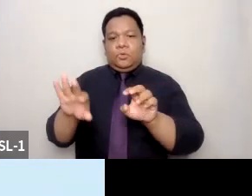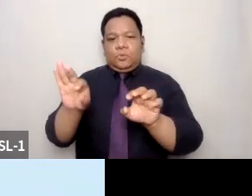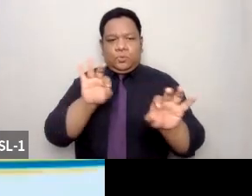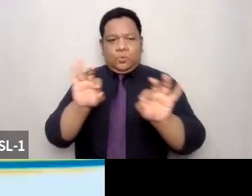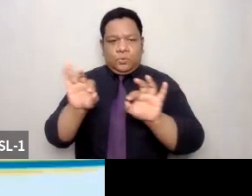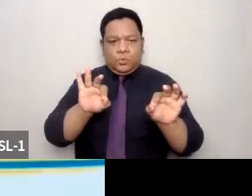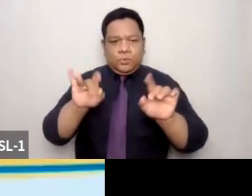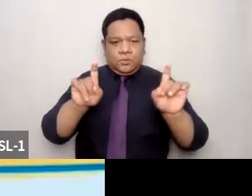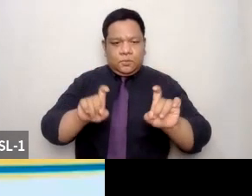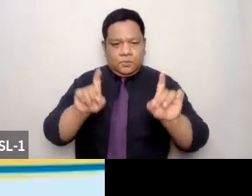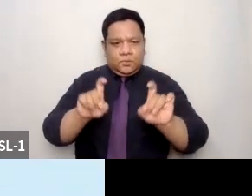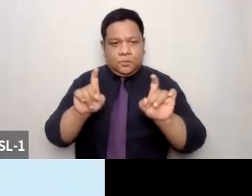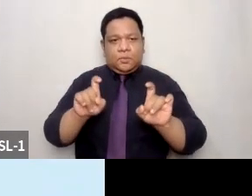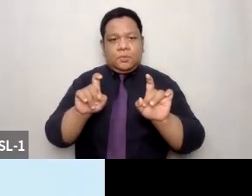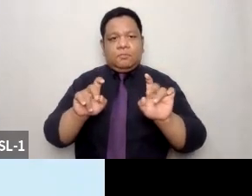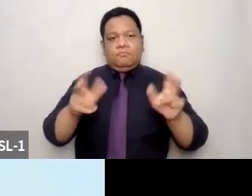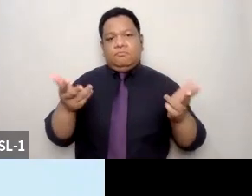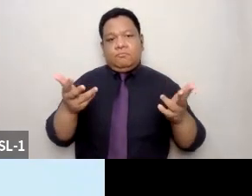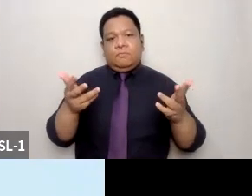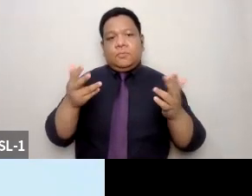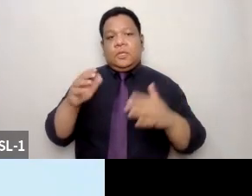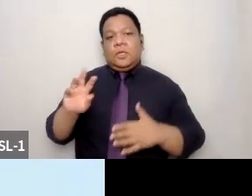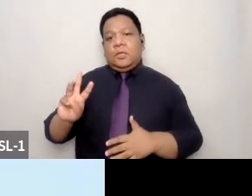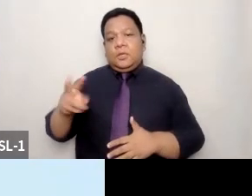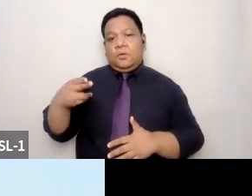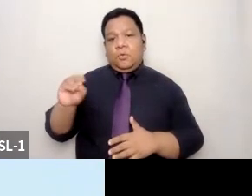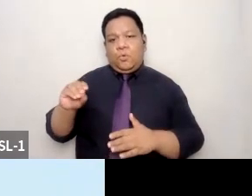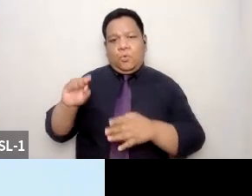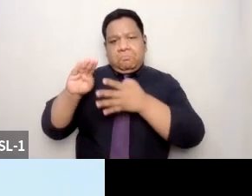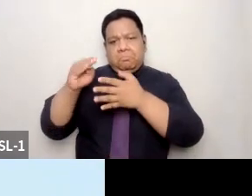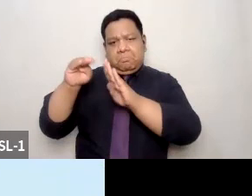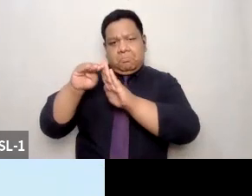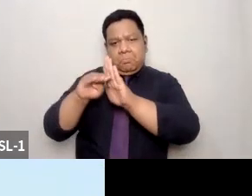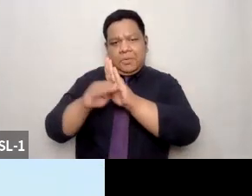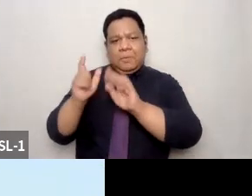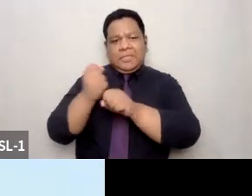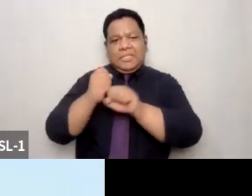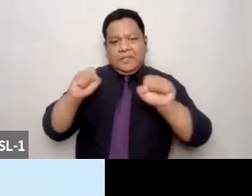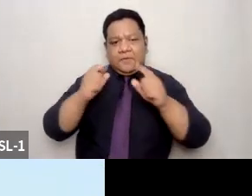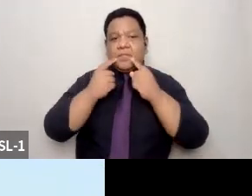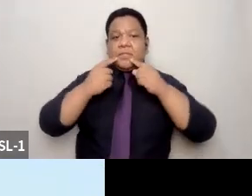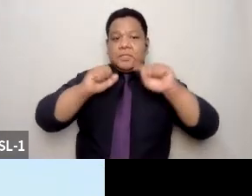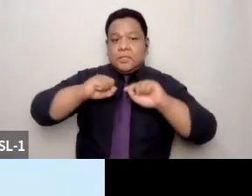Essentially the WHO criteria is safety, efficacy, stability, and implementation.